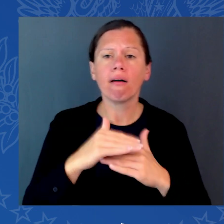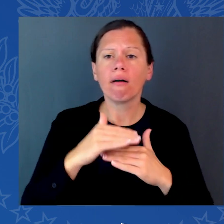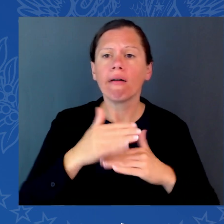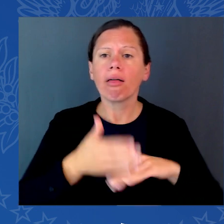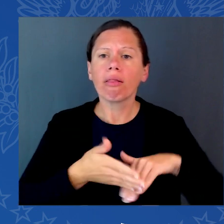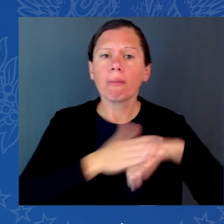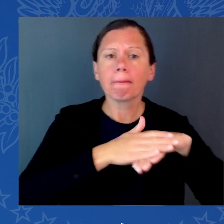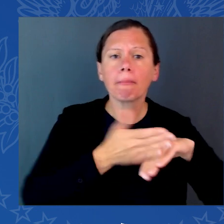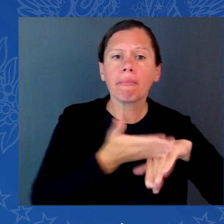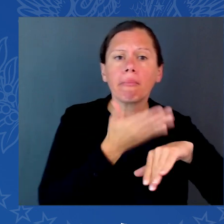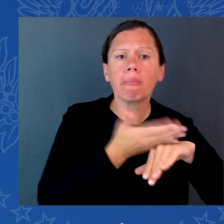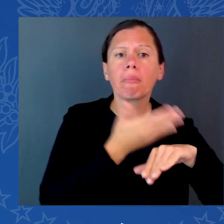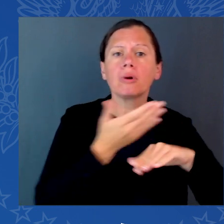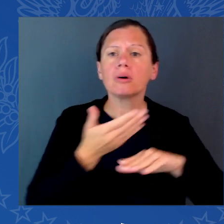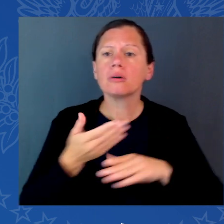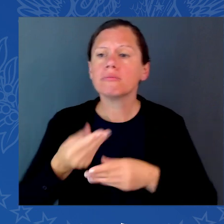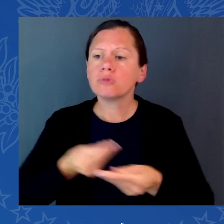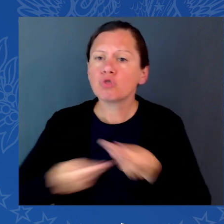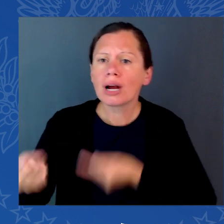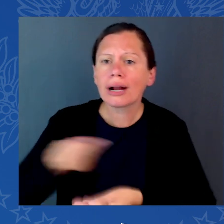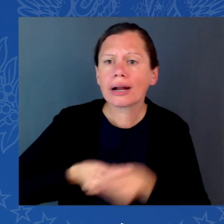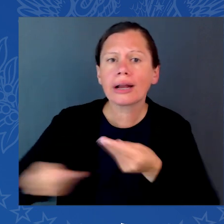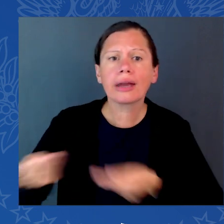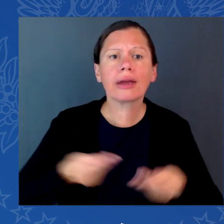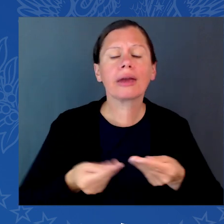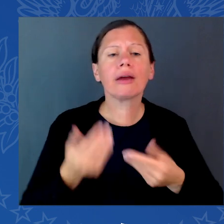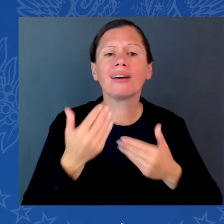that certain fundamental principles are ensured.